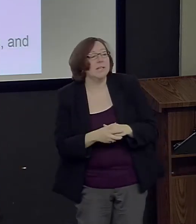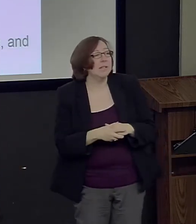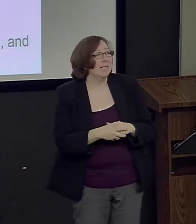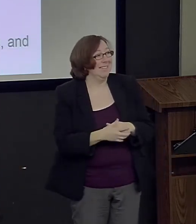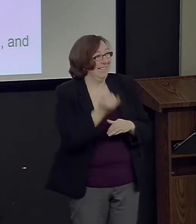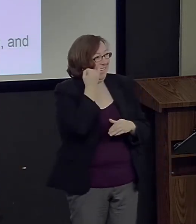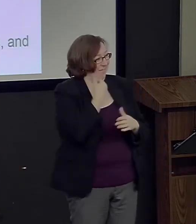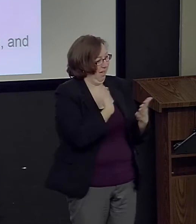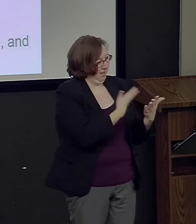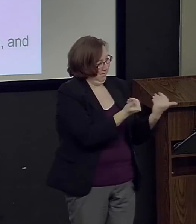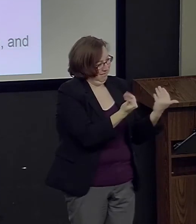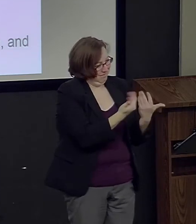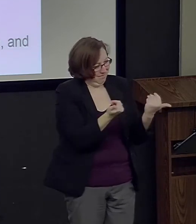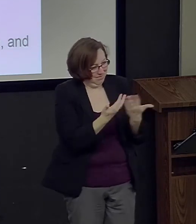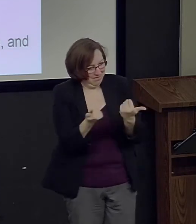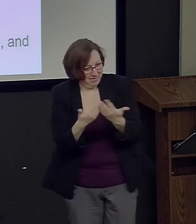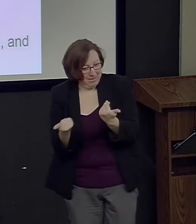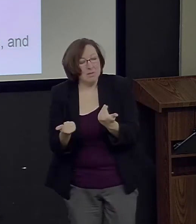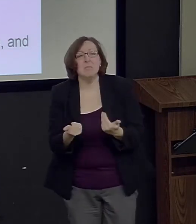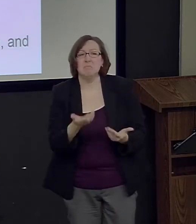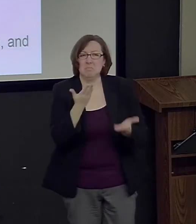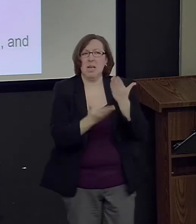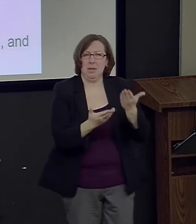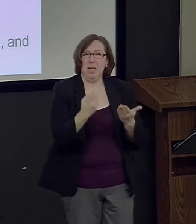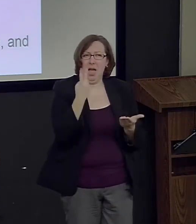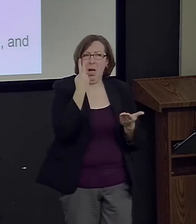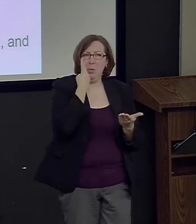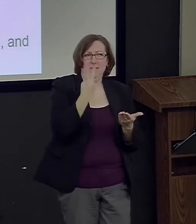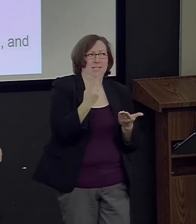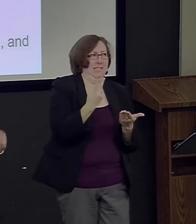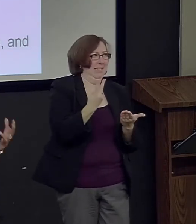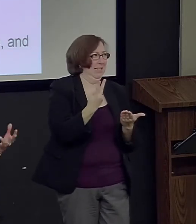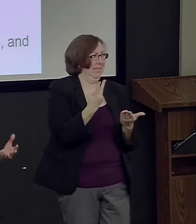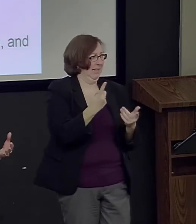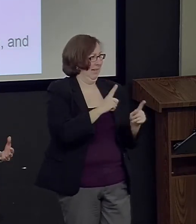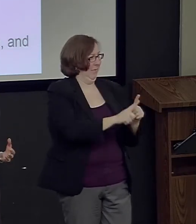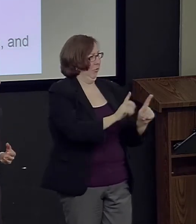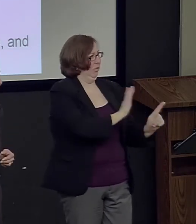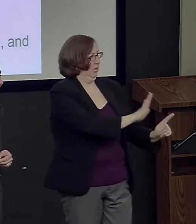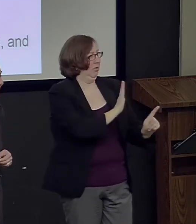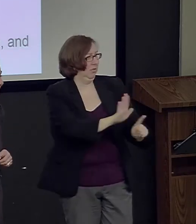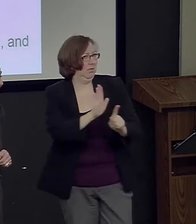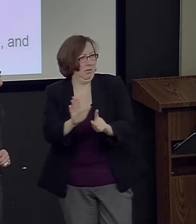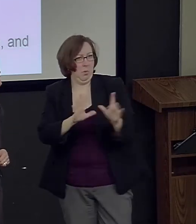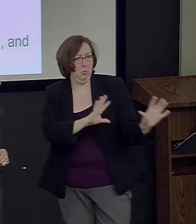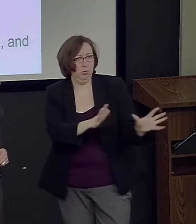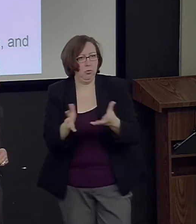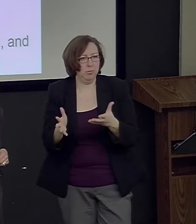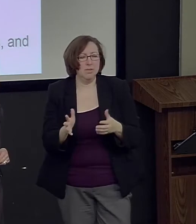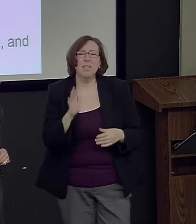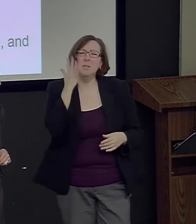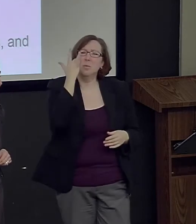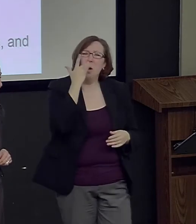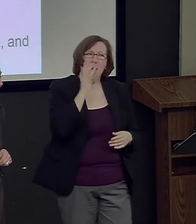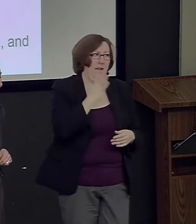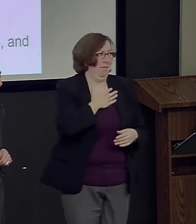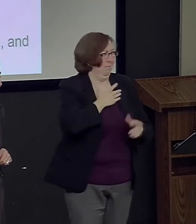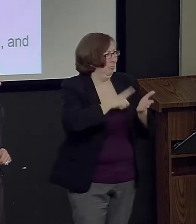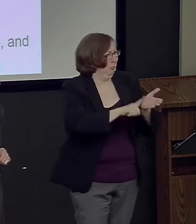I may very well see differences, And that makes this work very exciting. Very exciting actually.